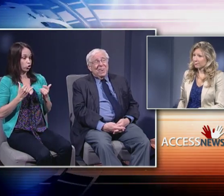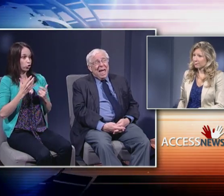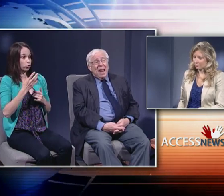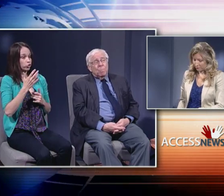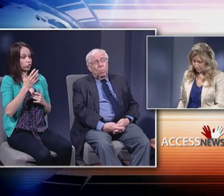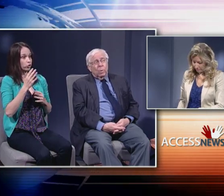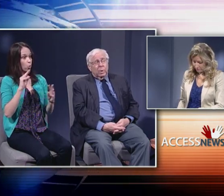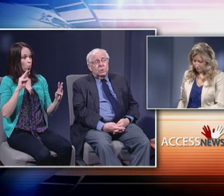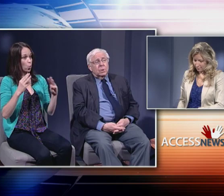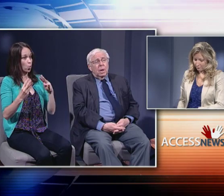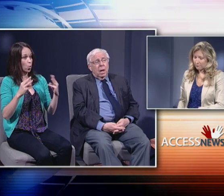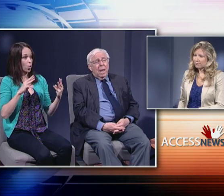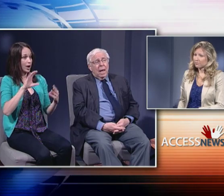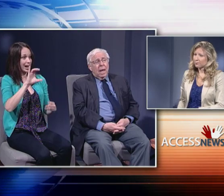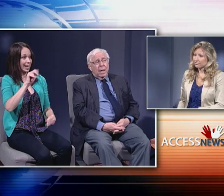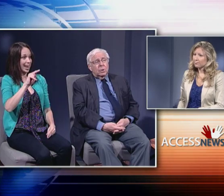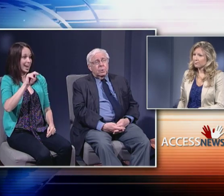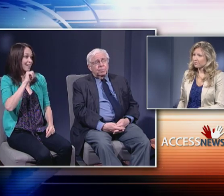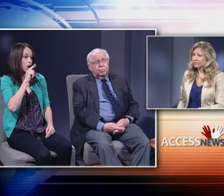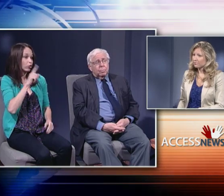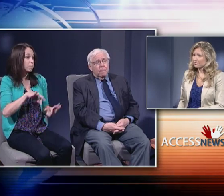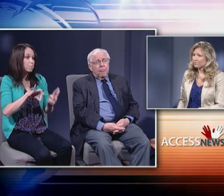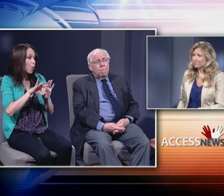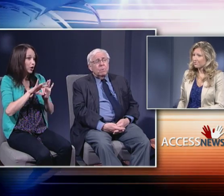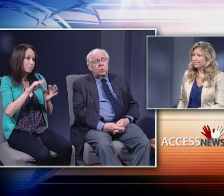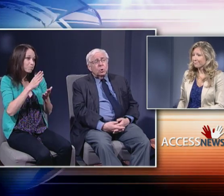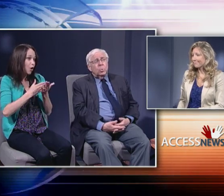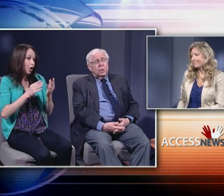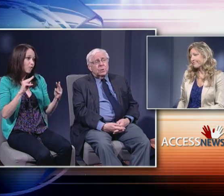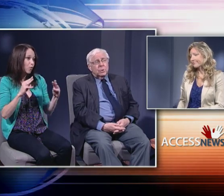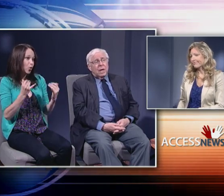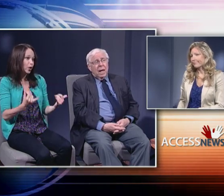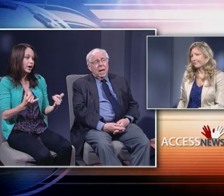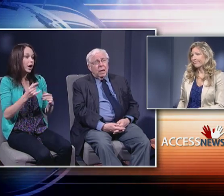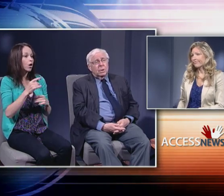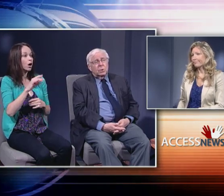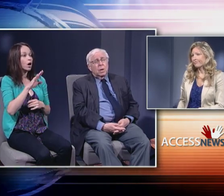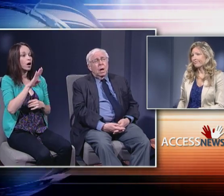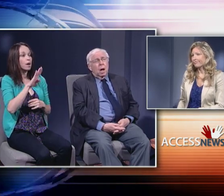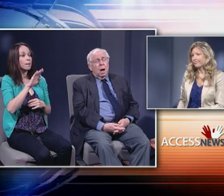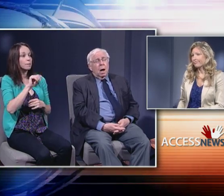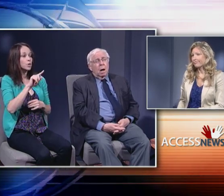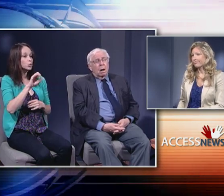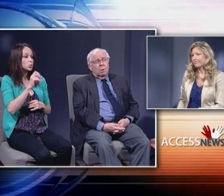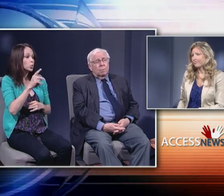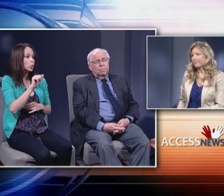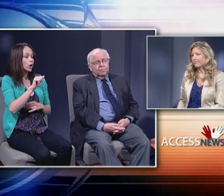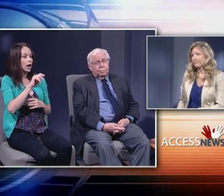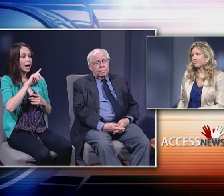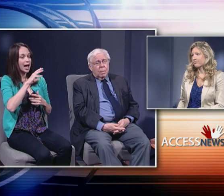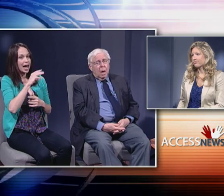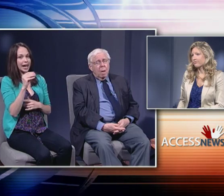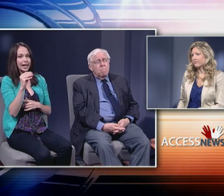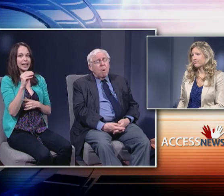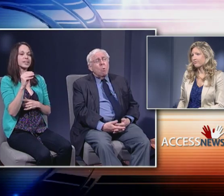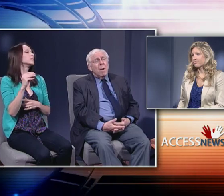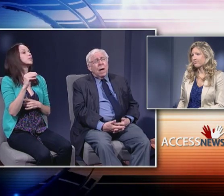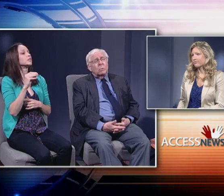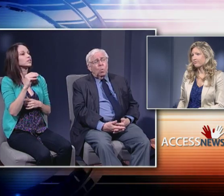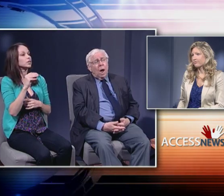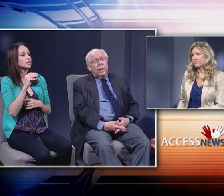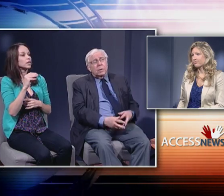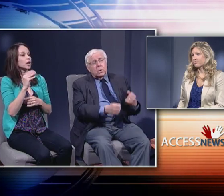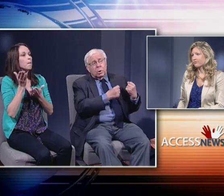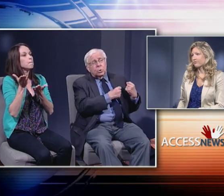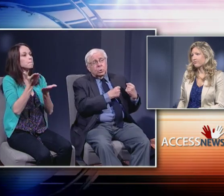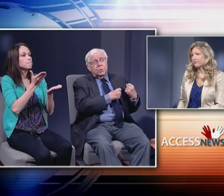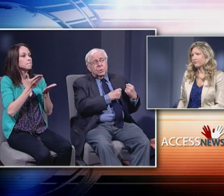that important and bazookas and mobile rocket launchers are.